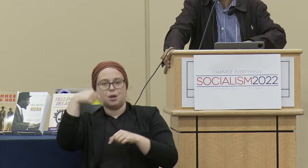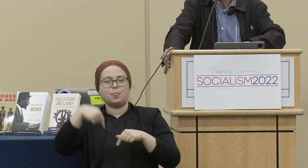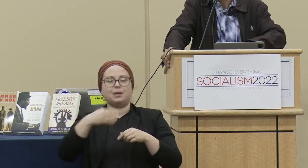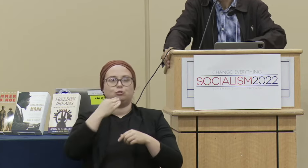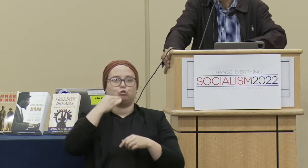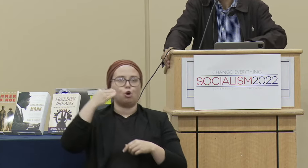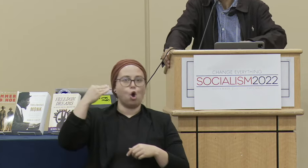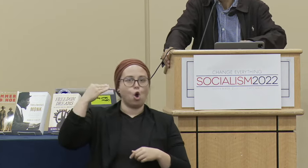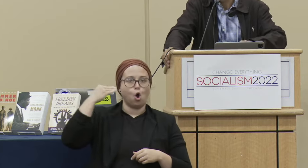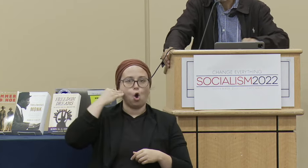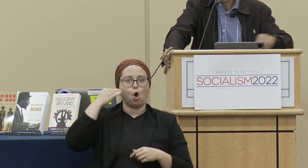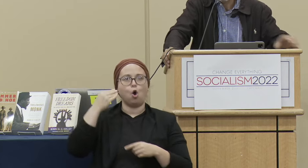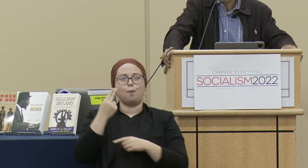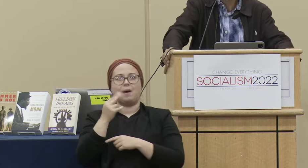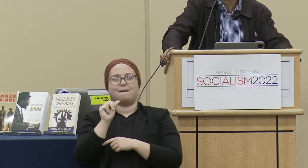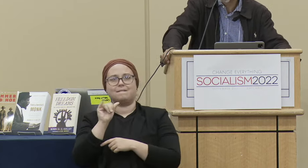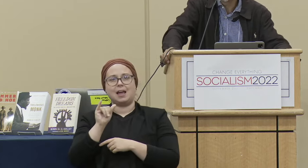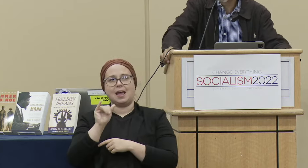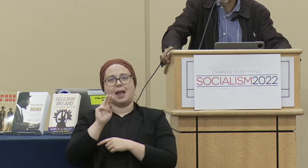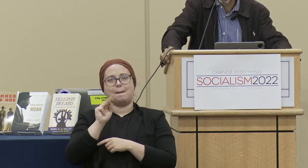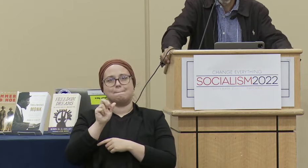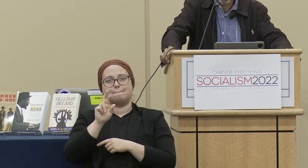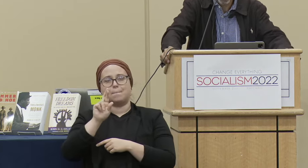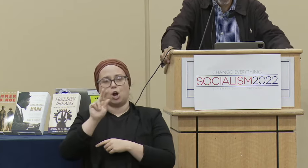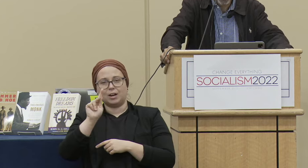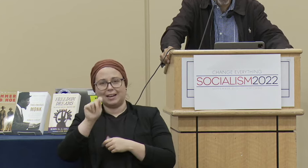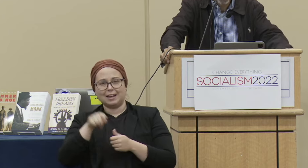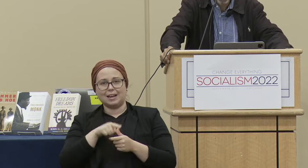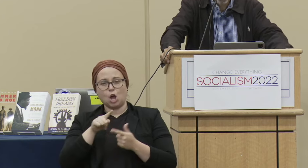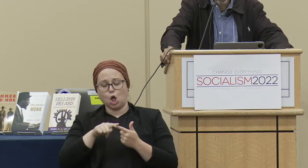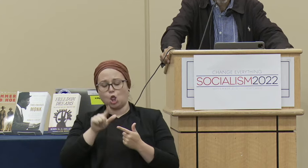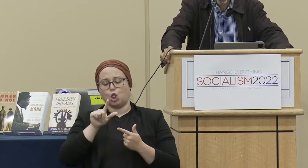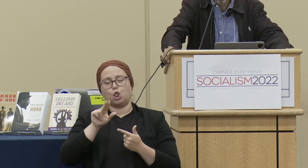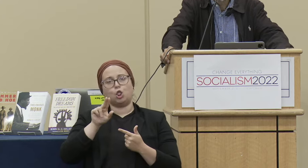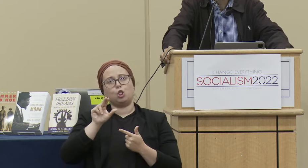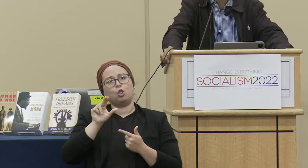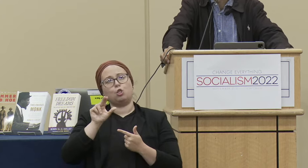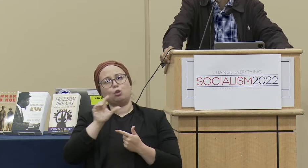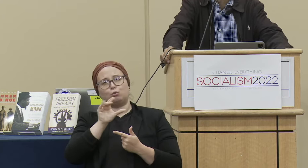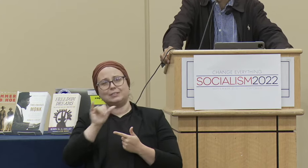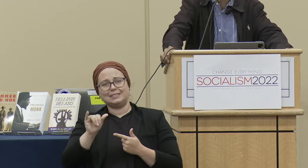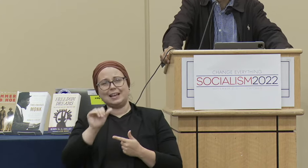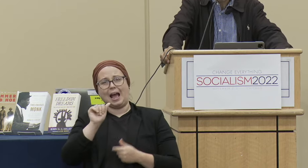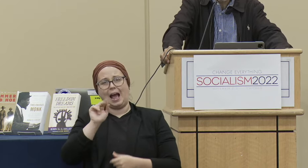presence. This is a home of Lucy Gonzalez Parsons , amicus